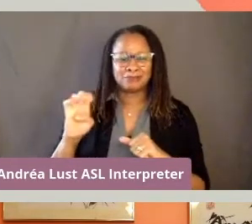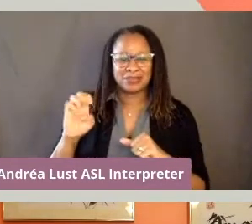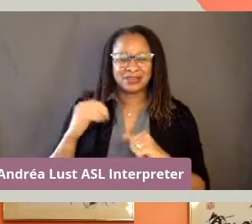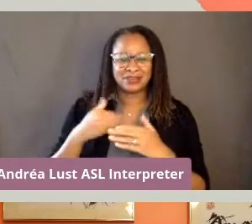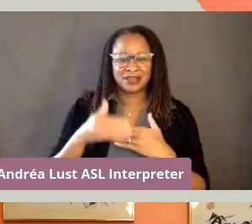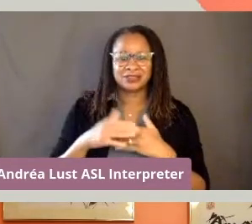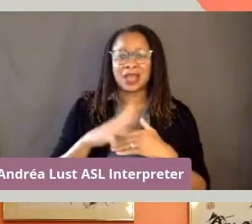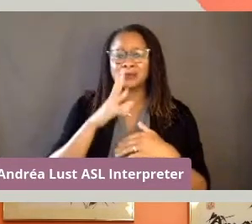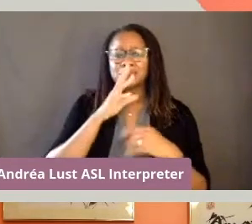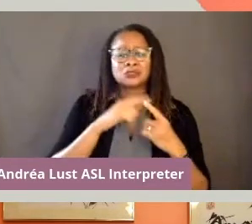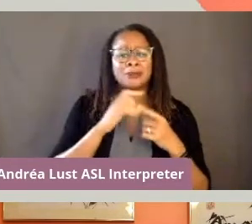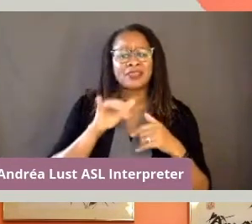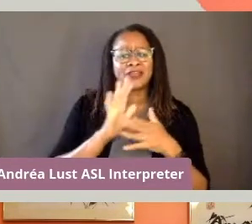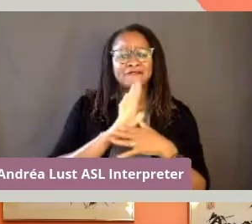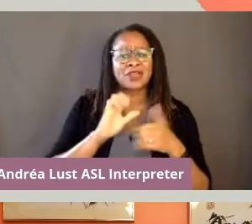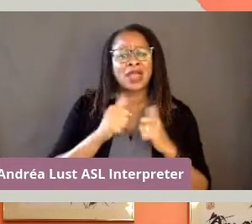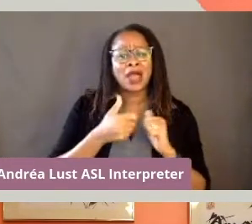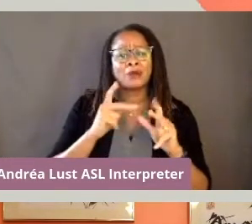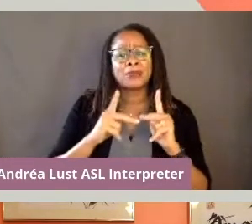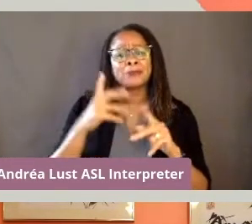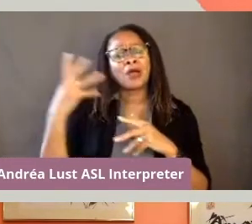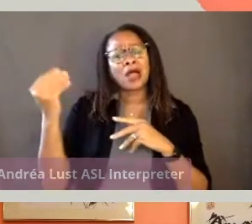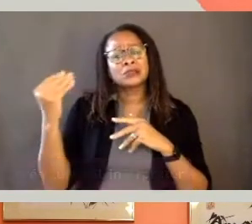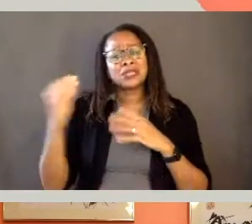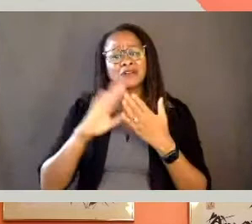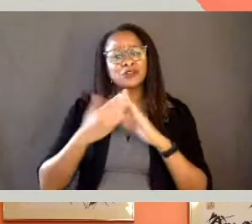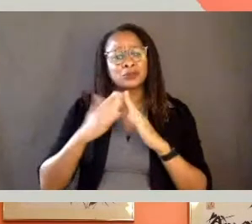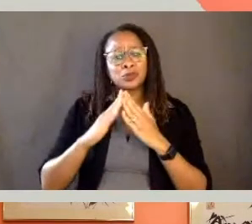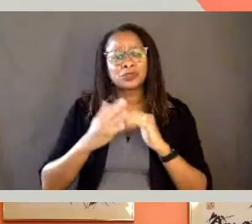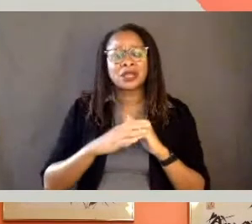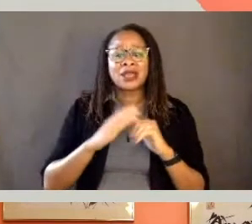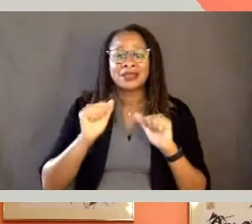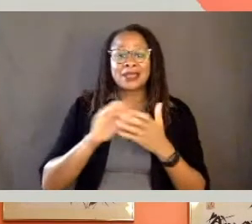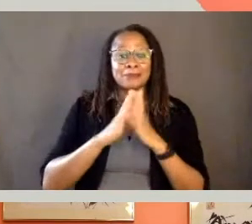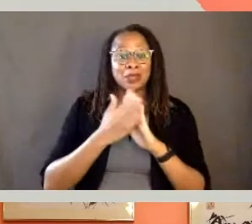be a part of that storytelling process.